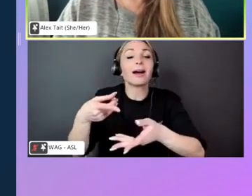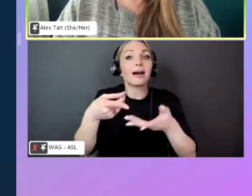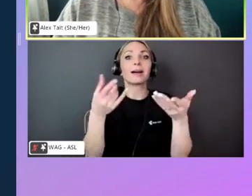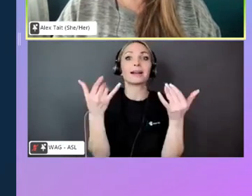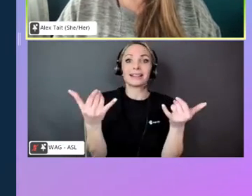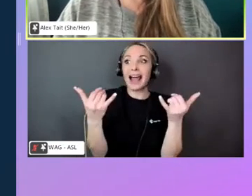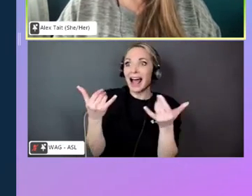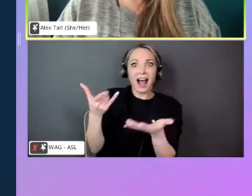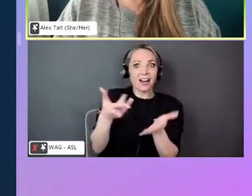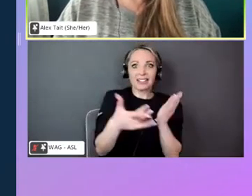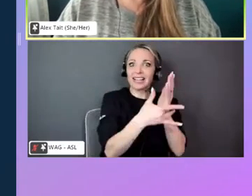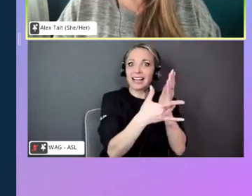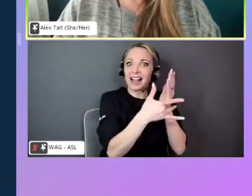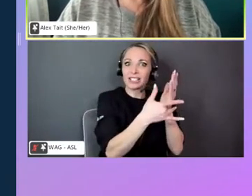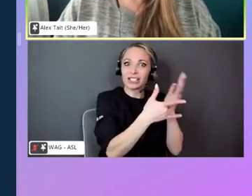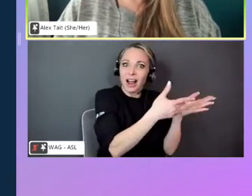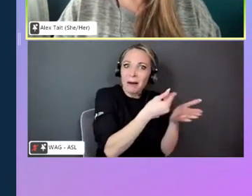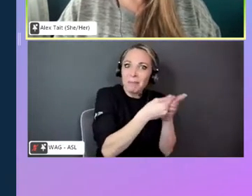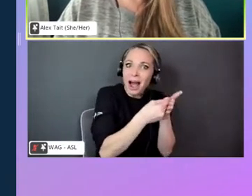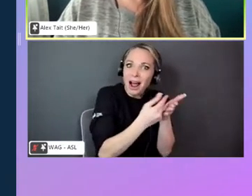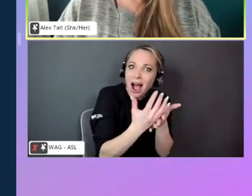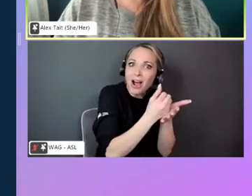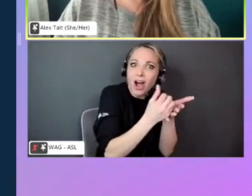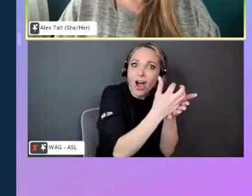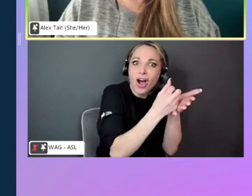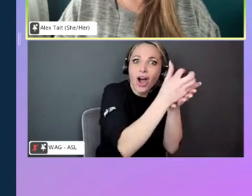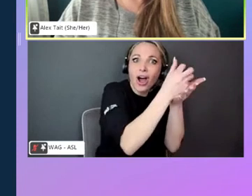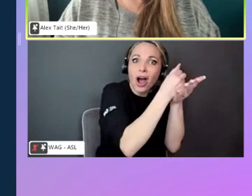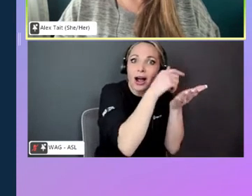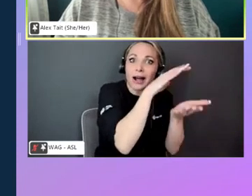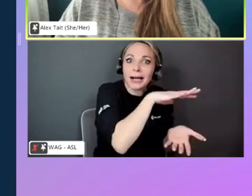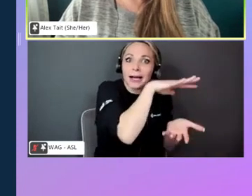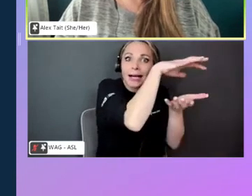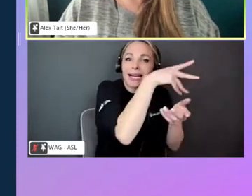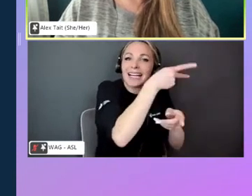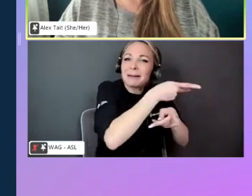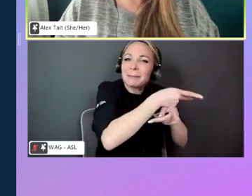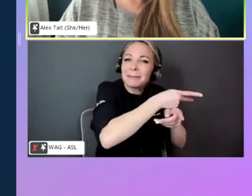that include seniors and their needs. They are leaving in incredible amount of money on